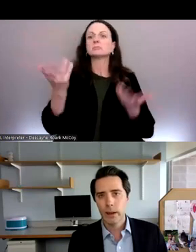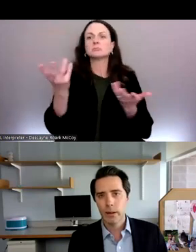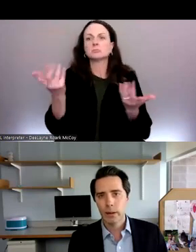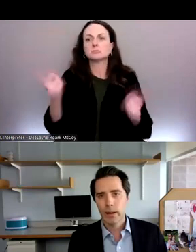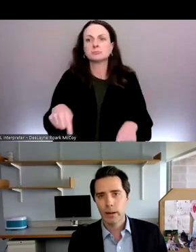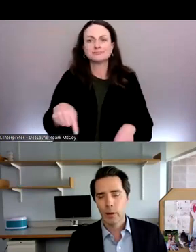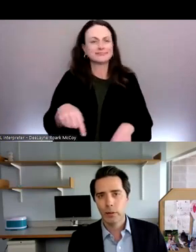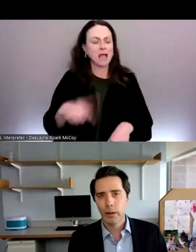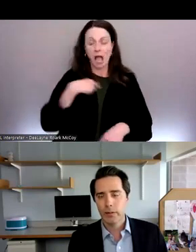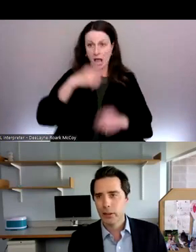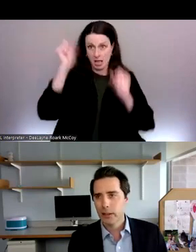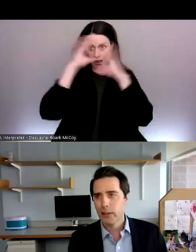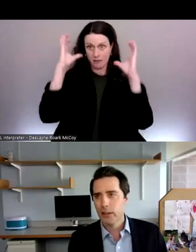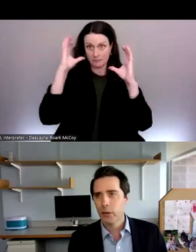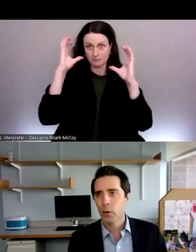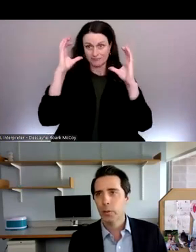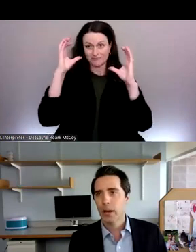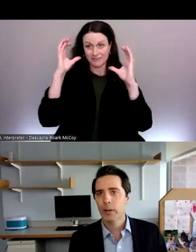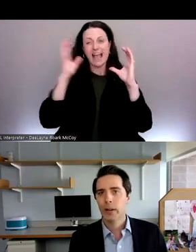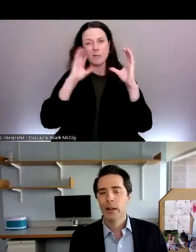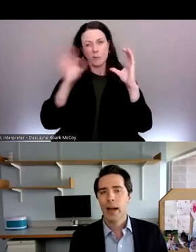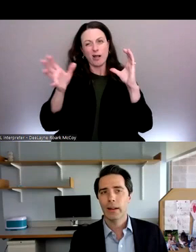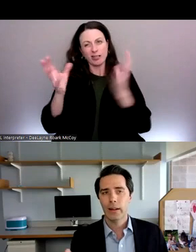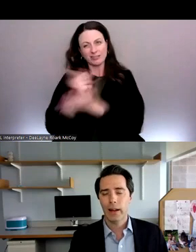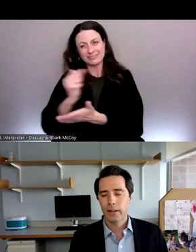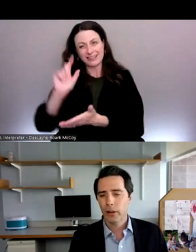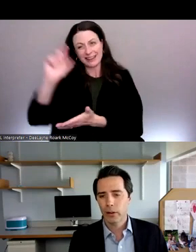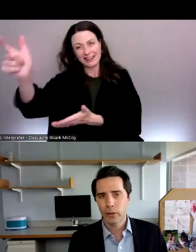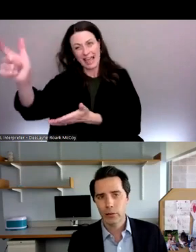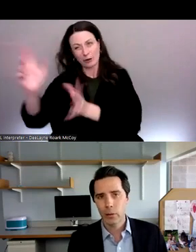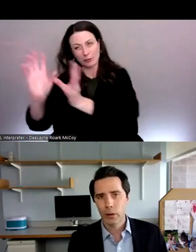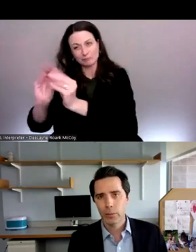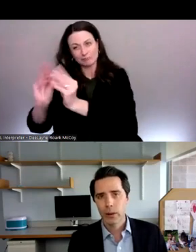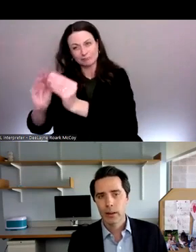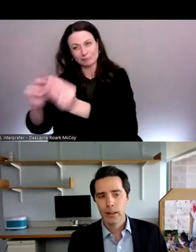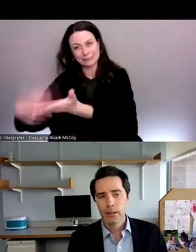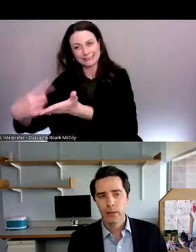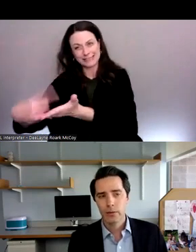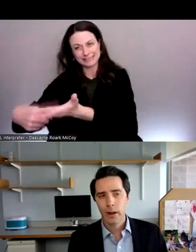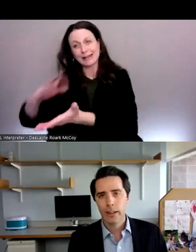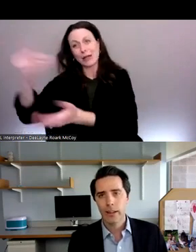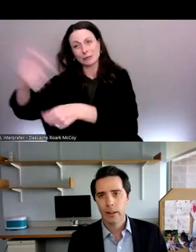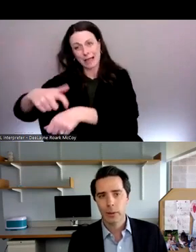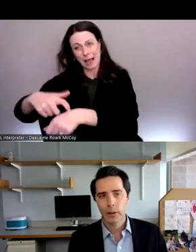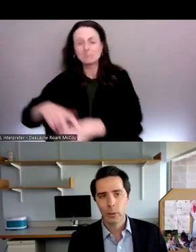about and and hopefully I'll have a chance to talk to you more about at a at